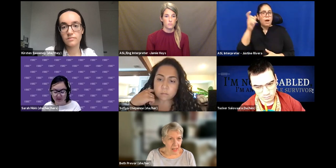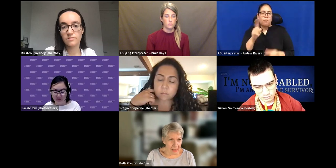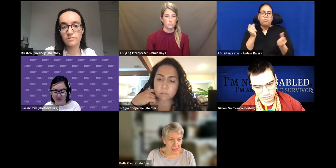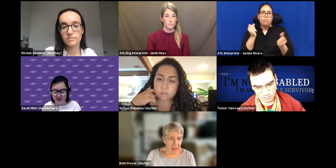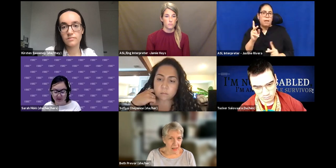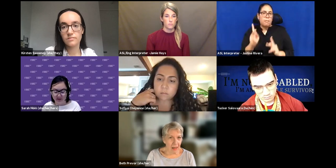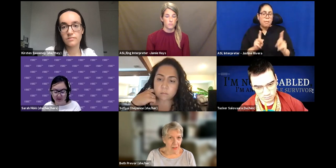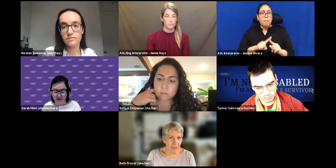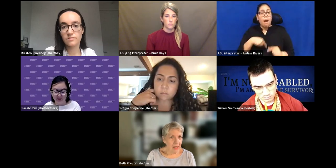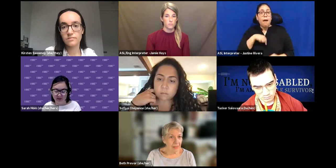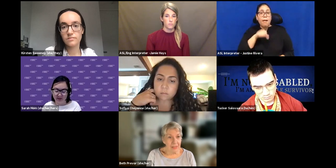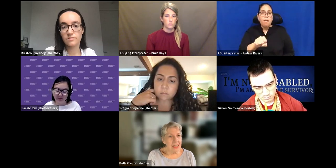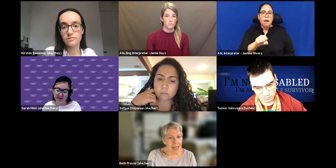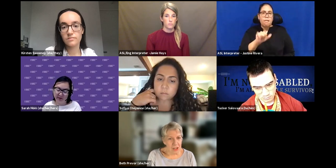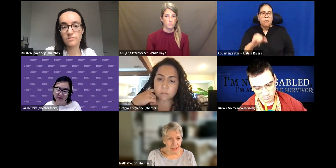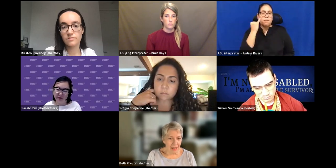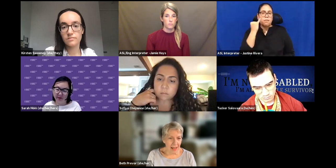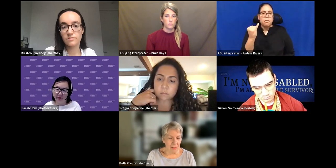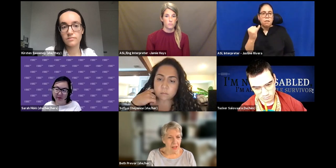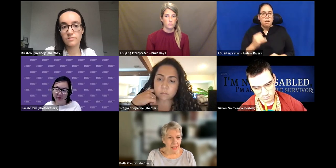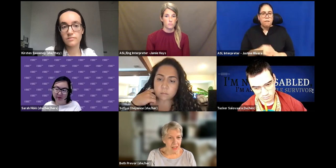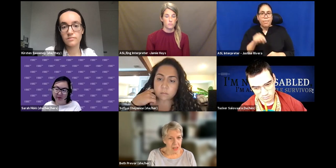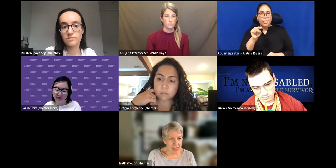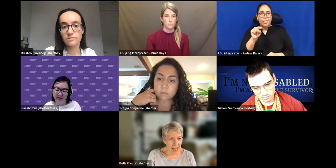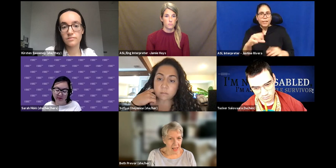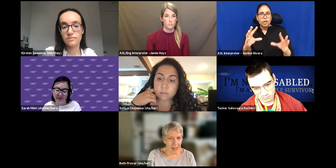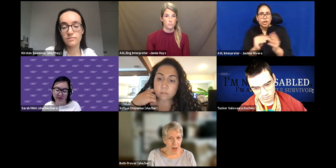the idea of this session, and everything that she's saying